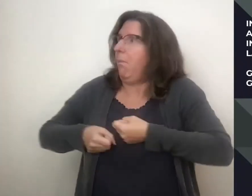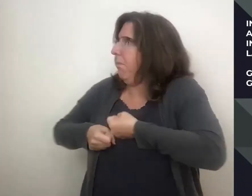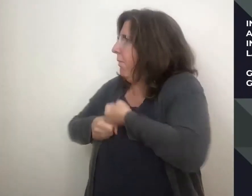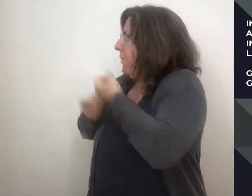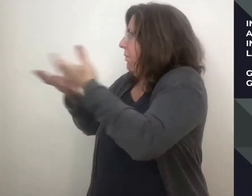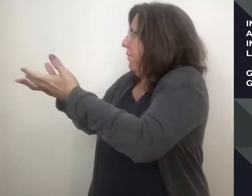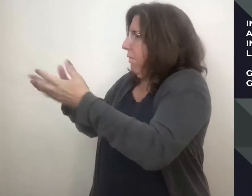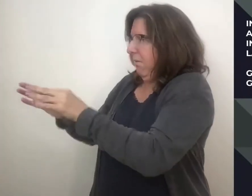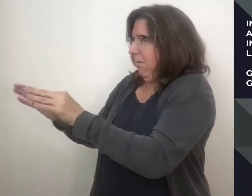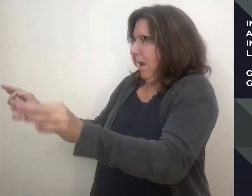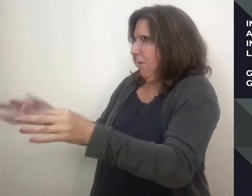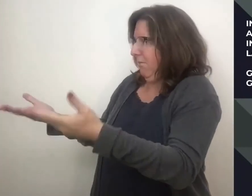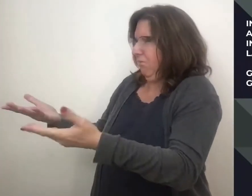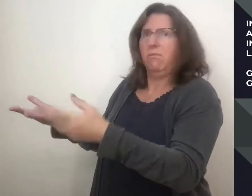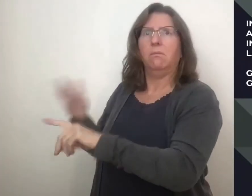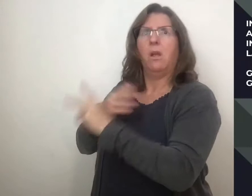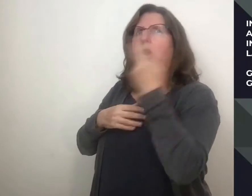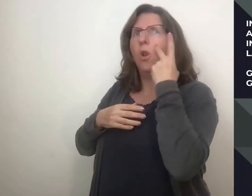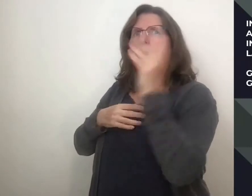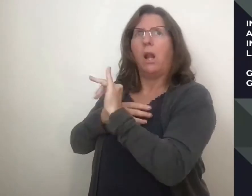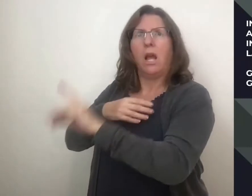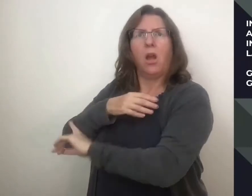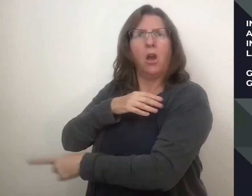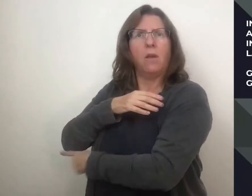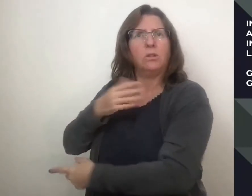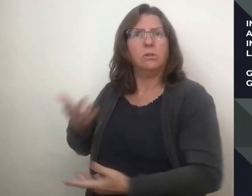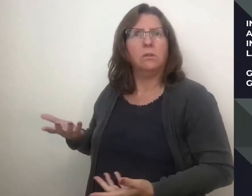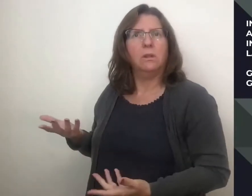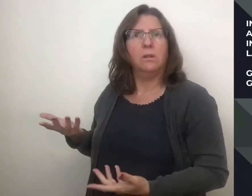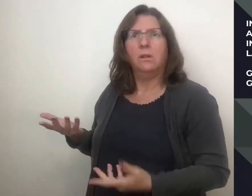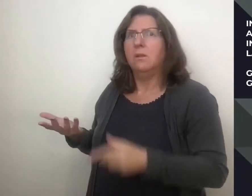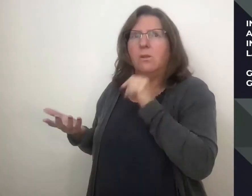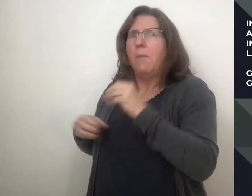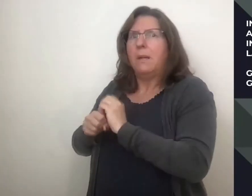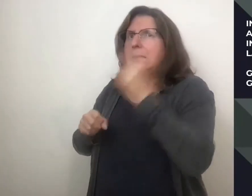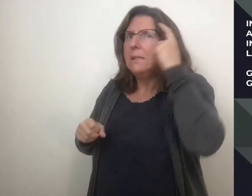So the child’s expressive language will be the garbage out.